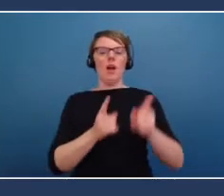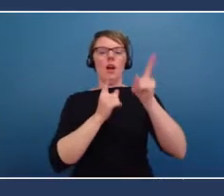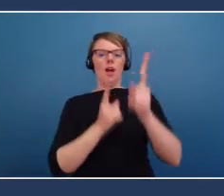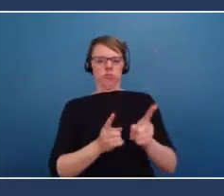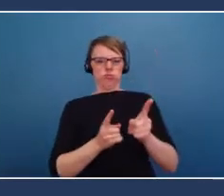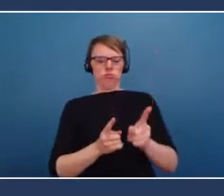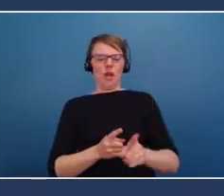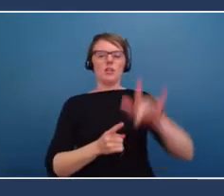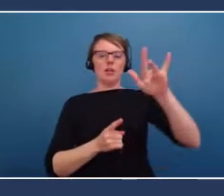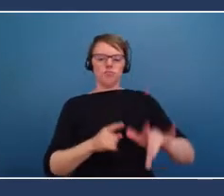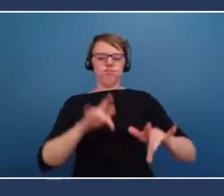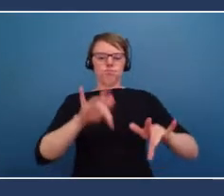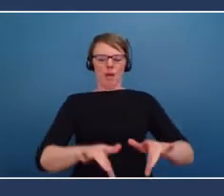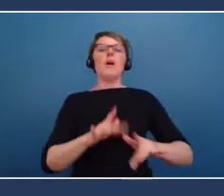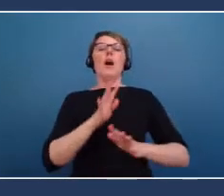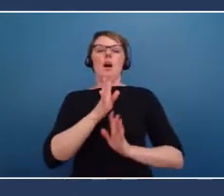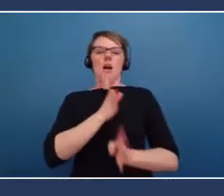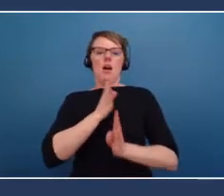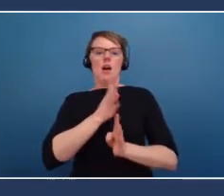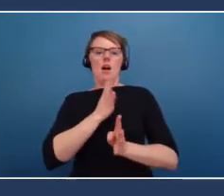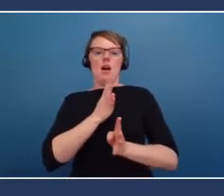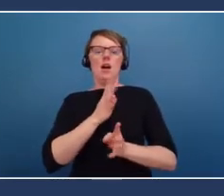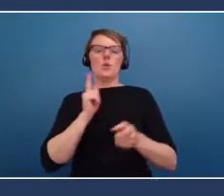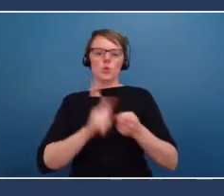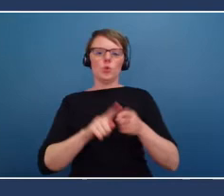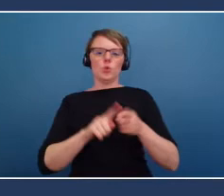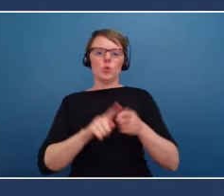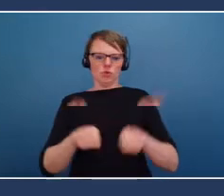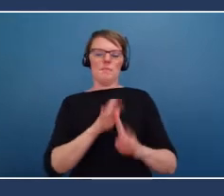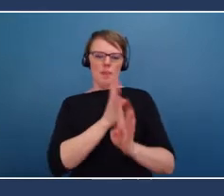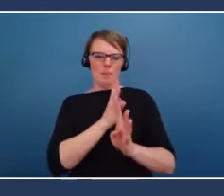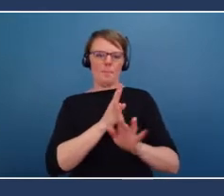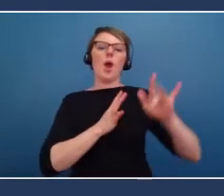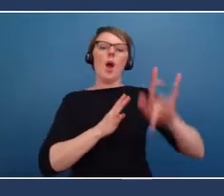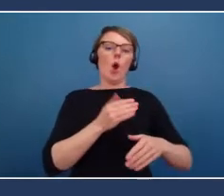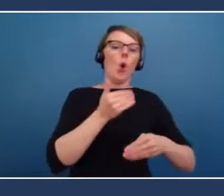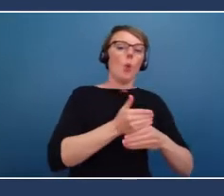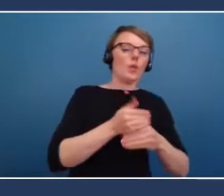your words down on paper, hit Windows H and start dictation. So, to wrap up from me, I just want